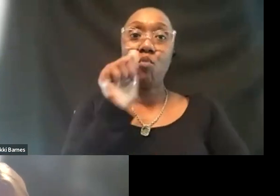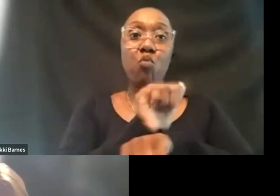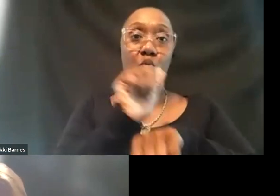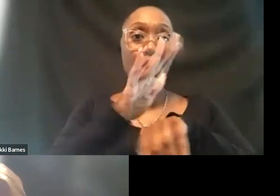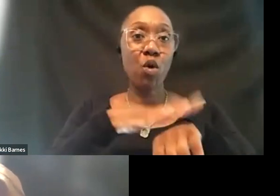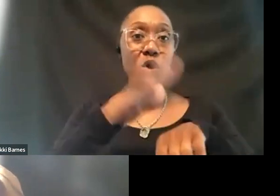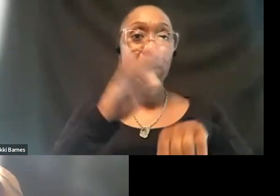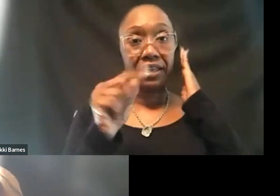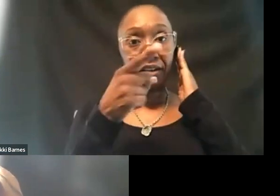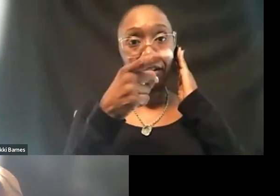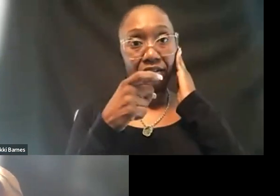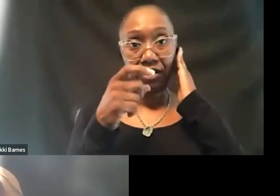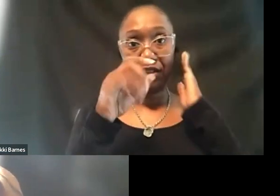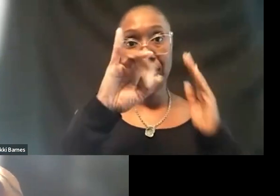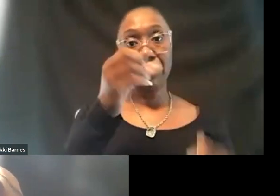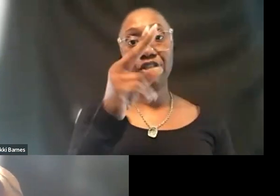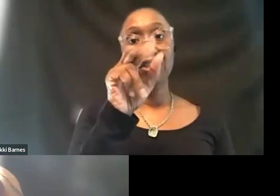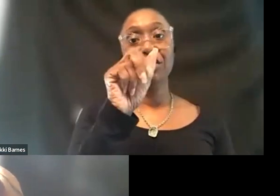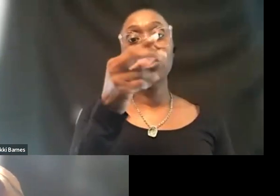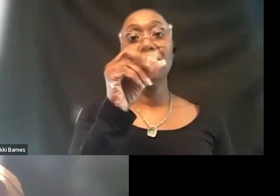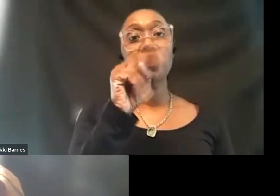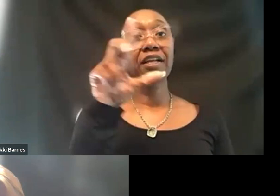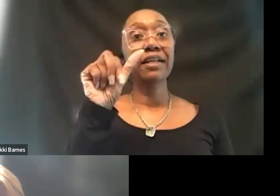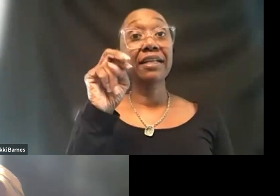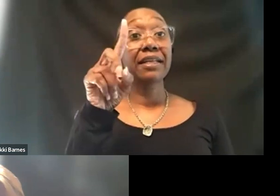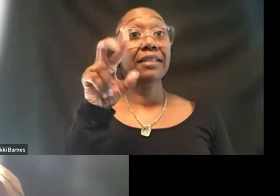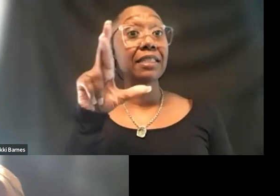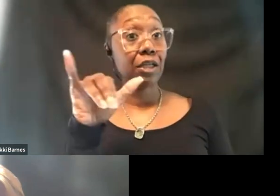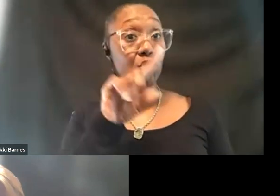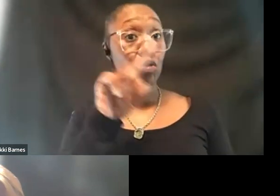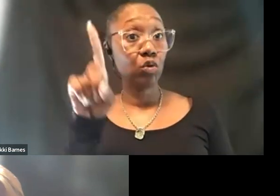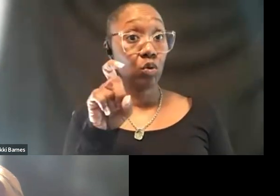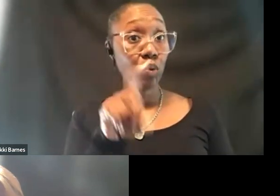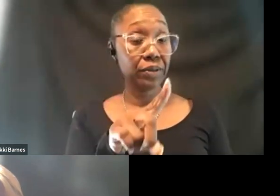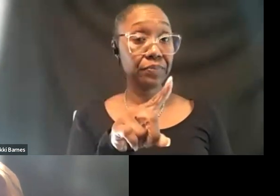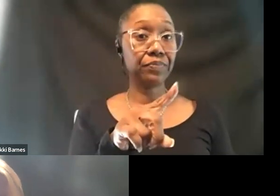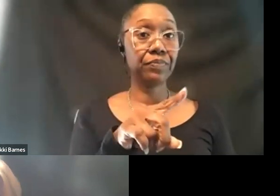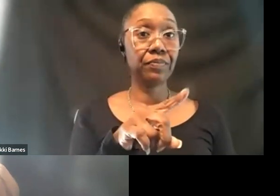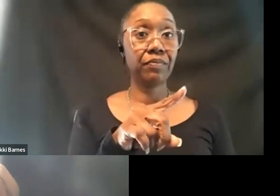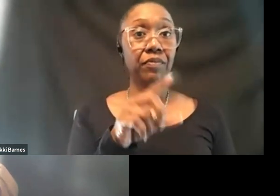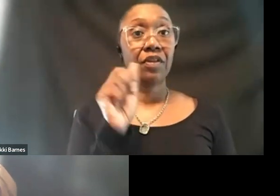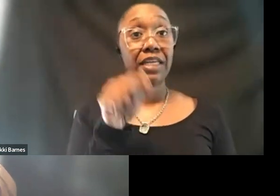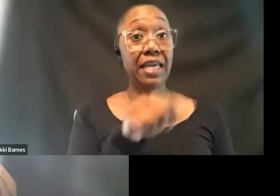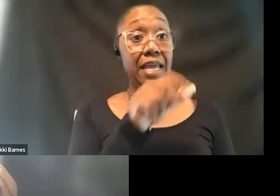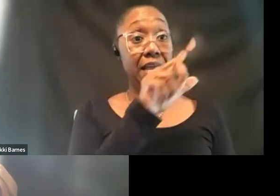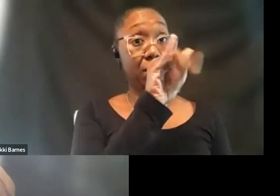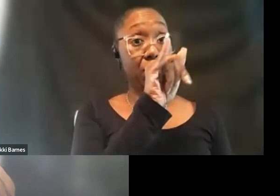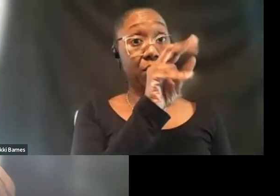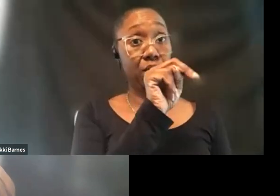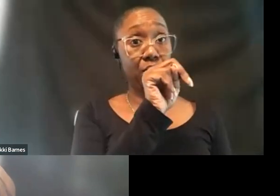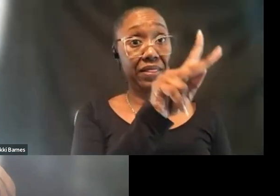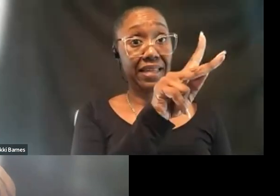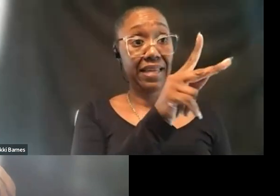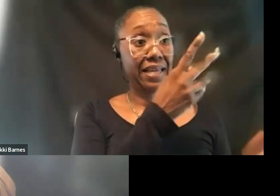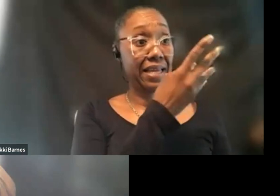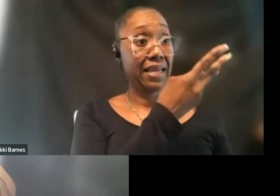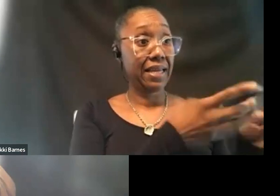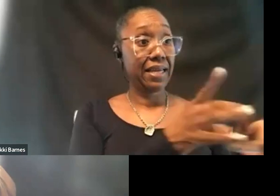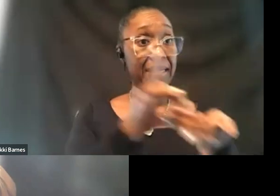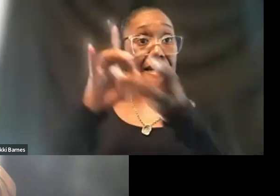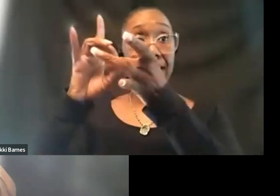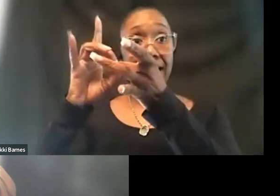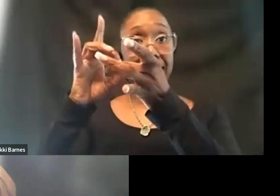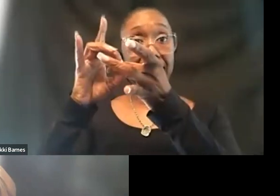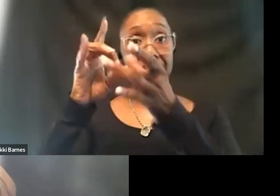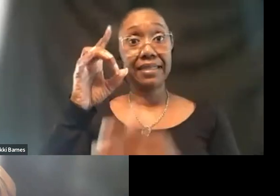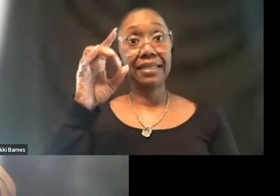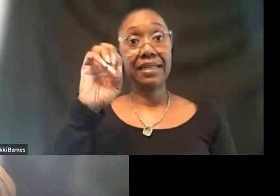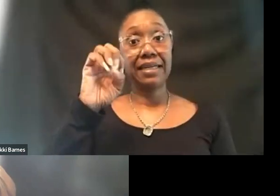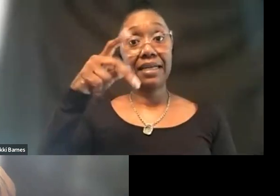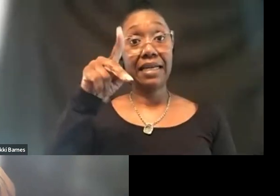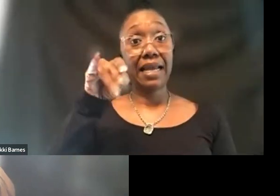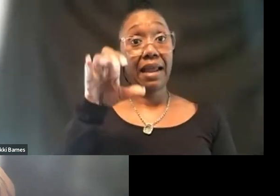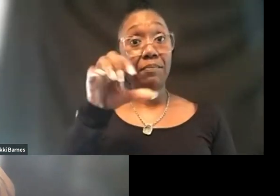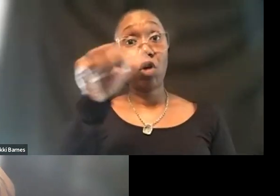From Janet and Landry. Is there a way to? Leak epic to other systems. I think link link epic to other systems.